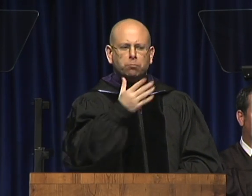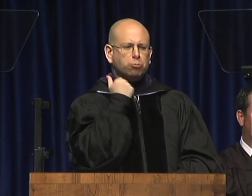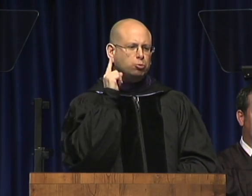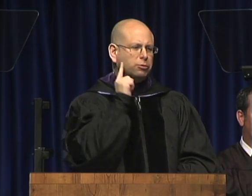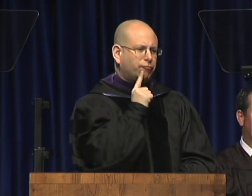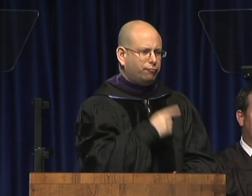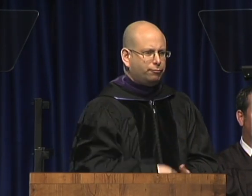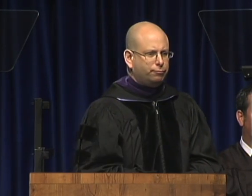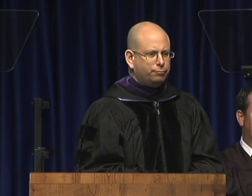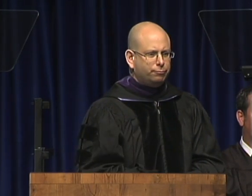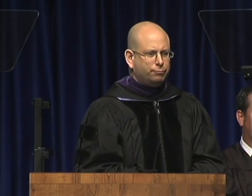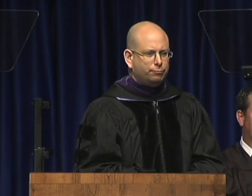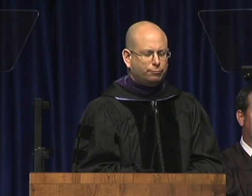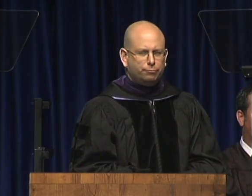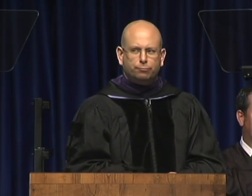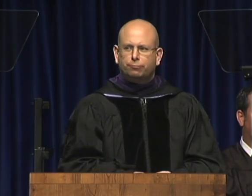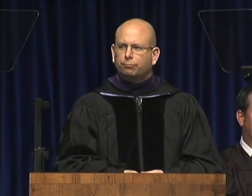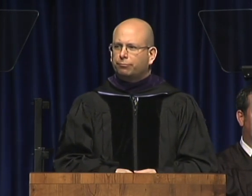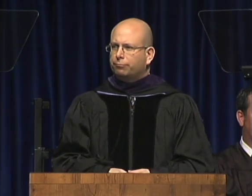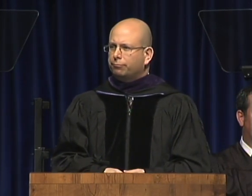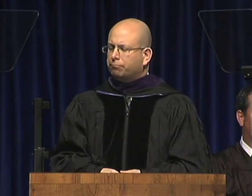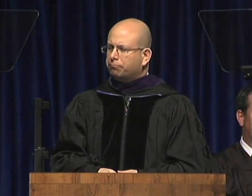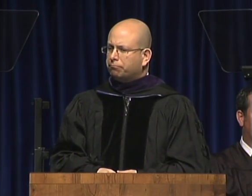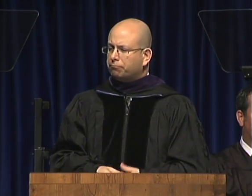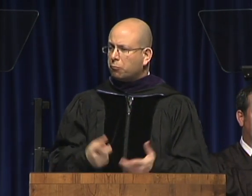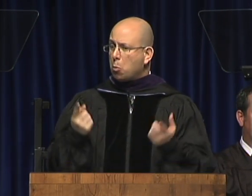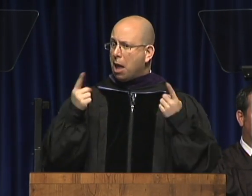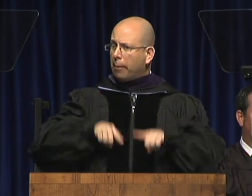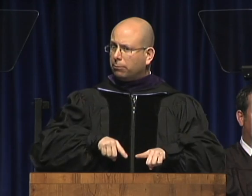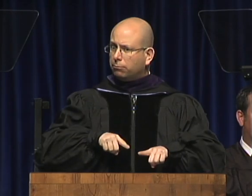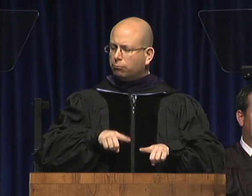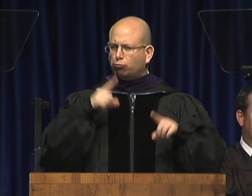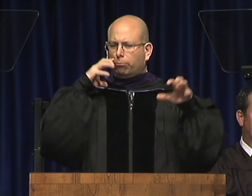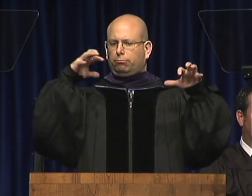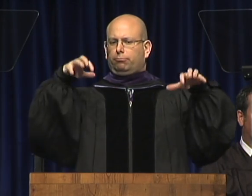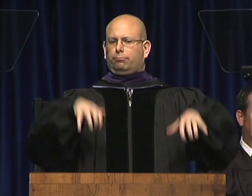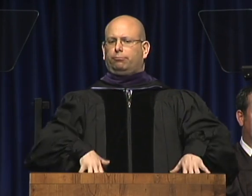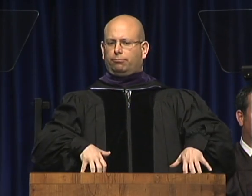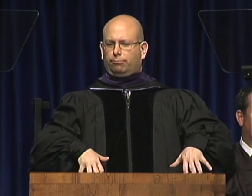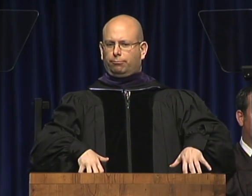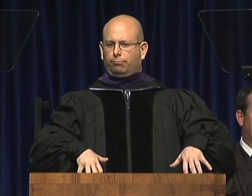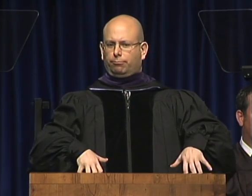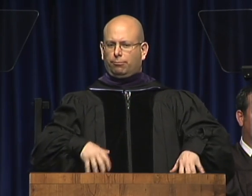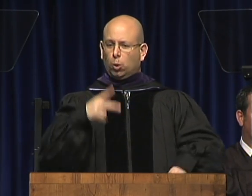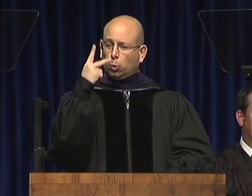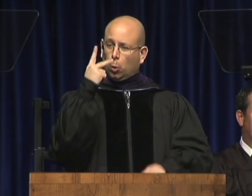he was acting, but he wasn't going to hire the two deaf people because they were deaf.